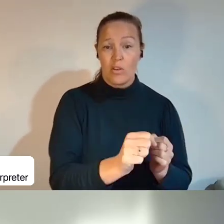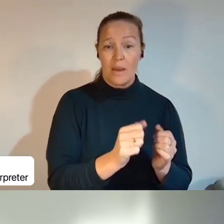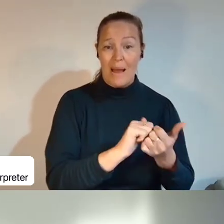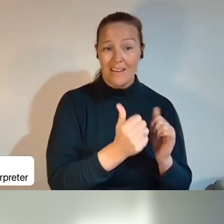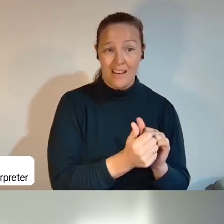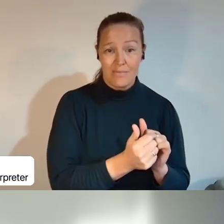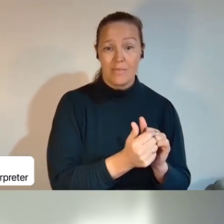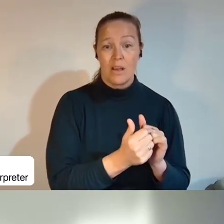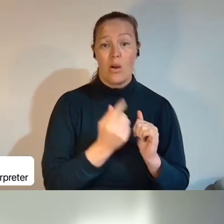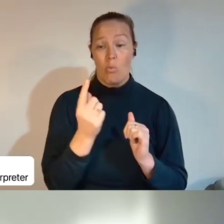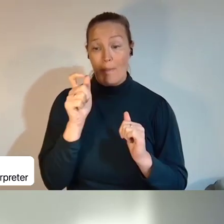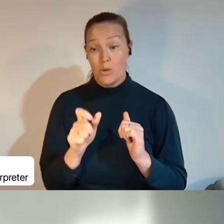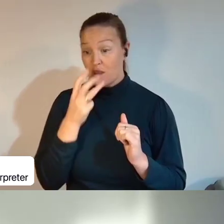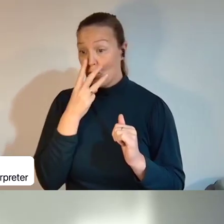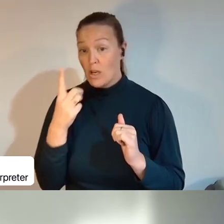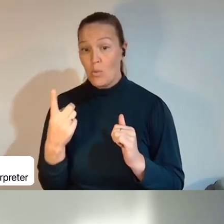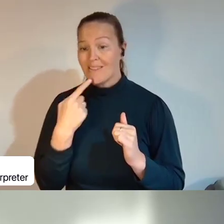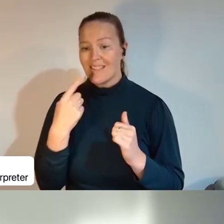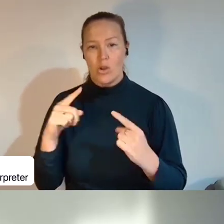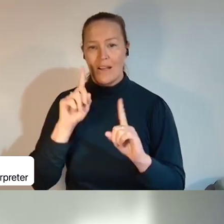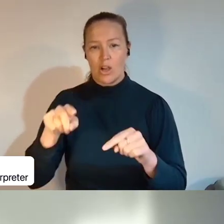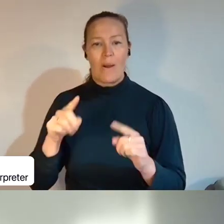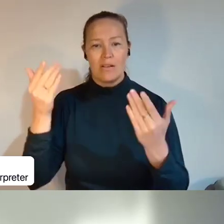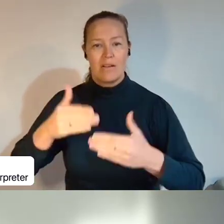family that they couldn't go out for a night on the town because it wasn't safe for a person with